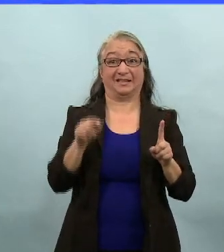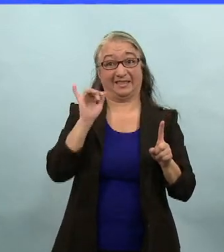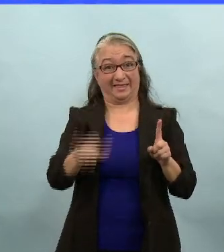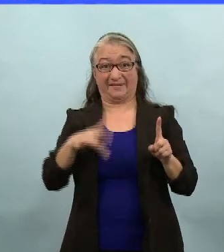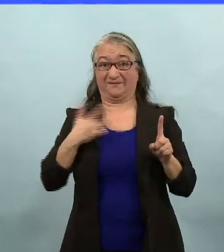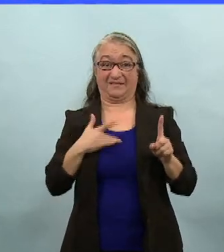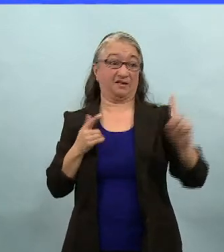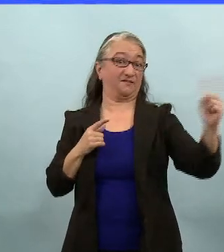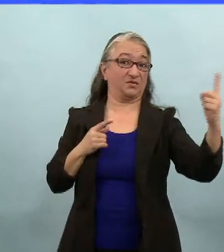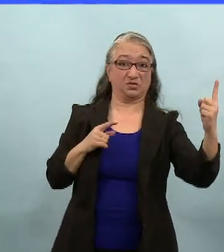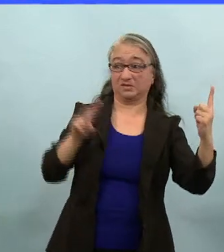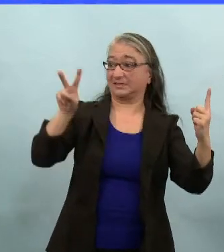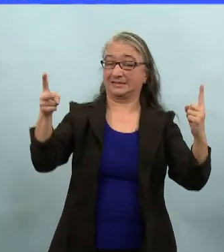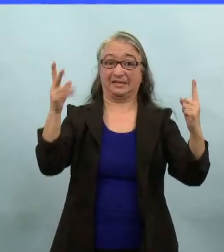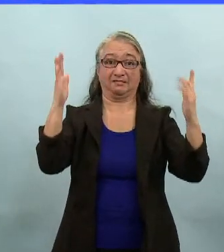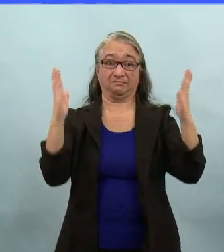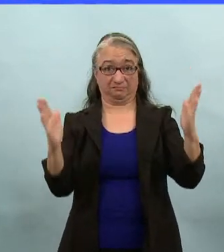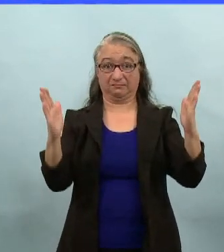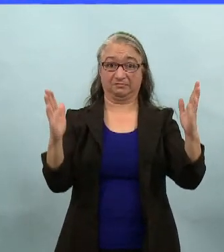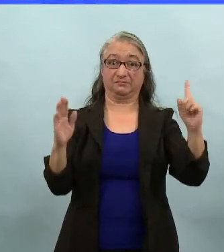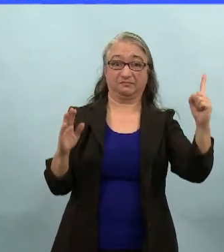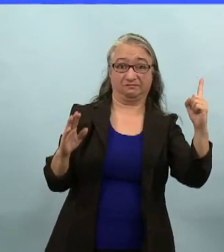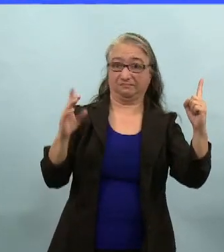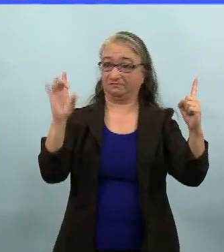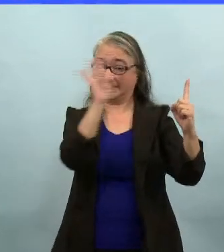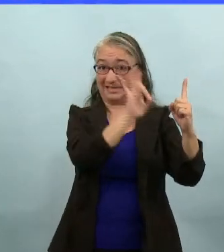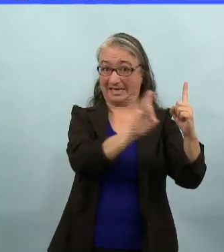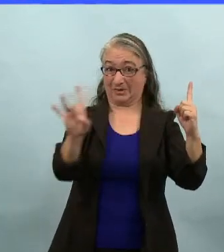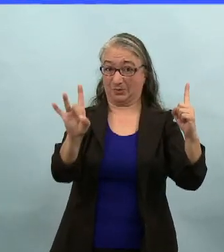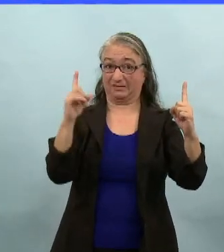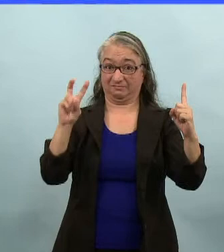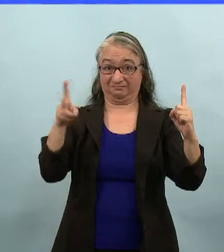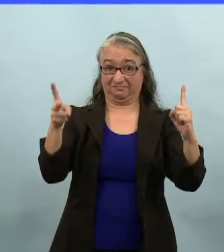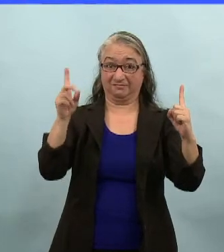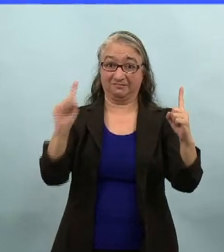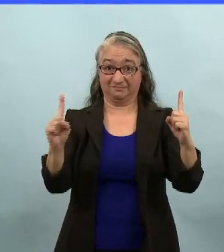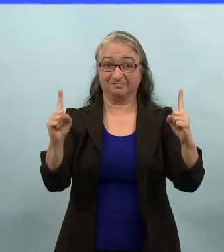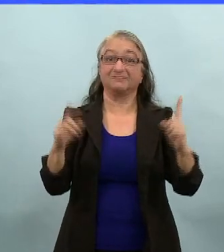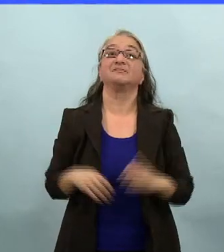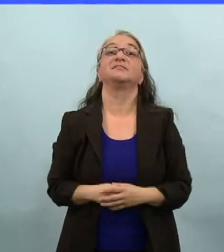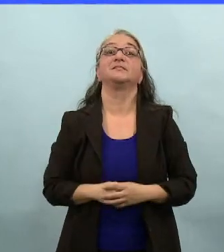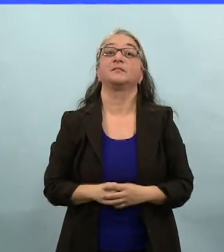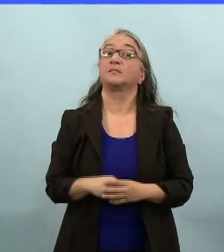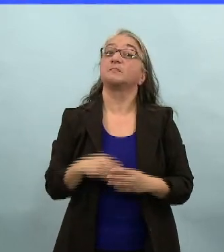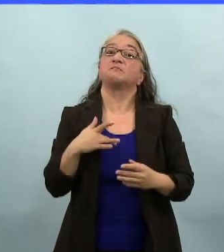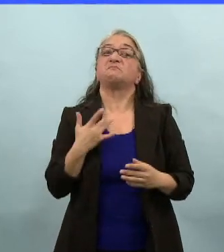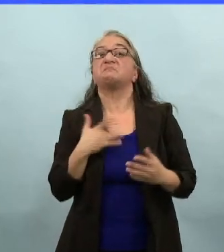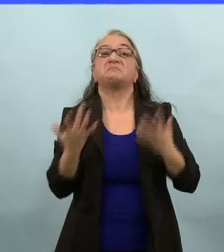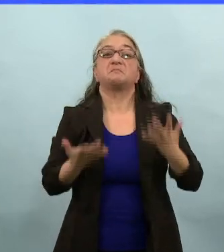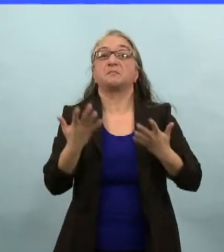severe outcomes compared to adults combining this with the lower severity of omicron overall